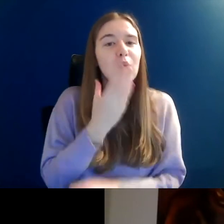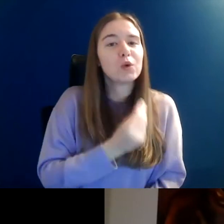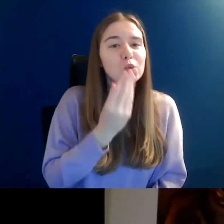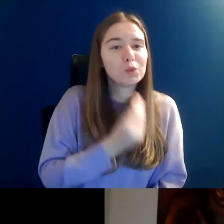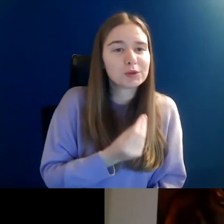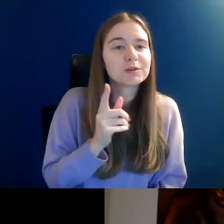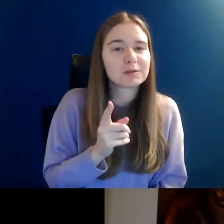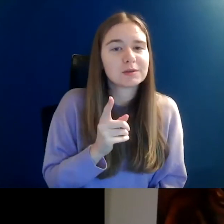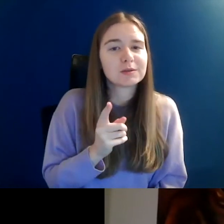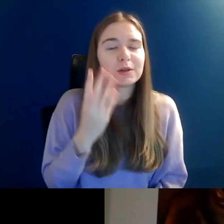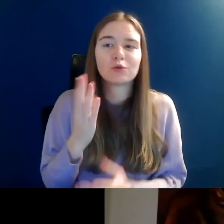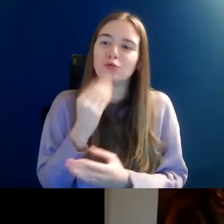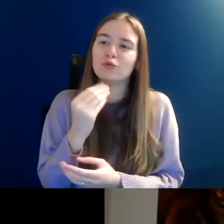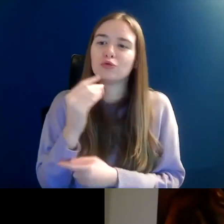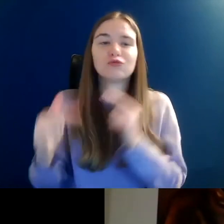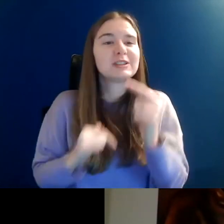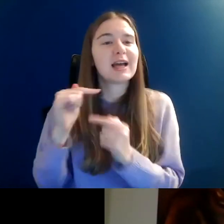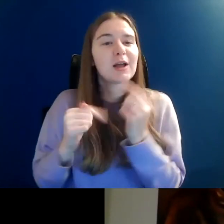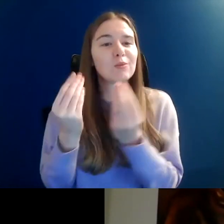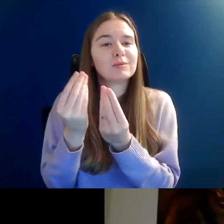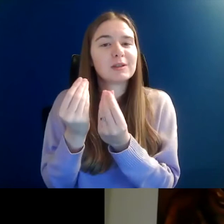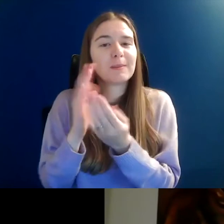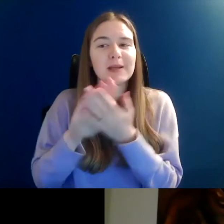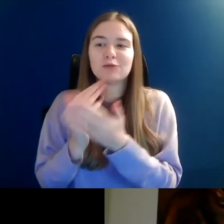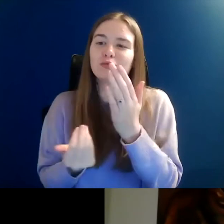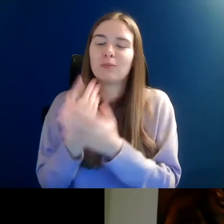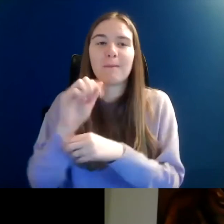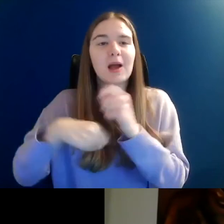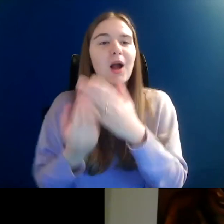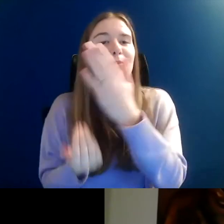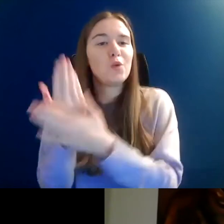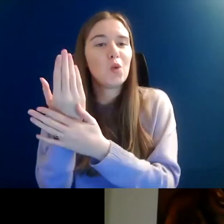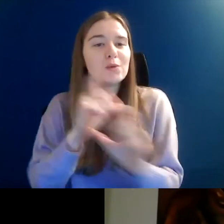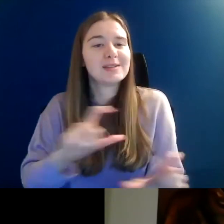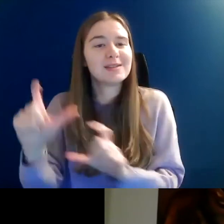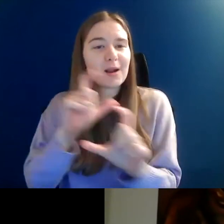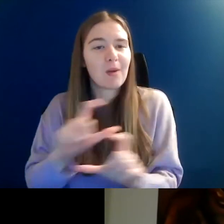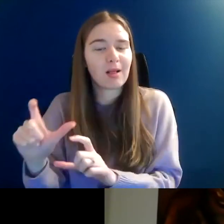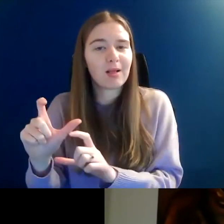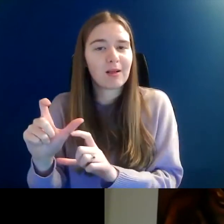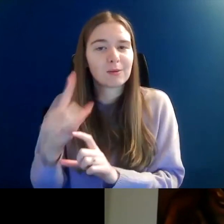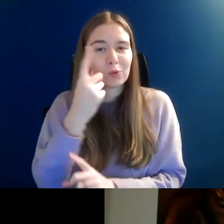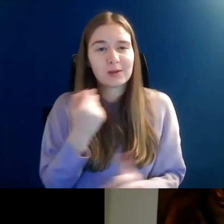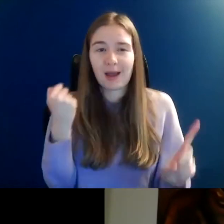recycle and bring life to old materials in a sustainable and suitable way? How much of an impact could that achieve?